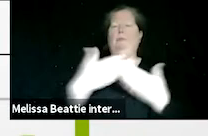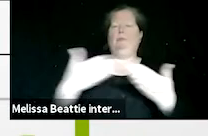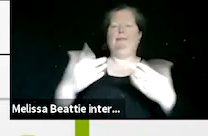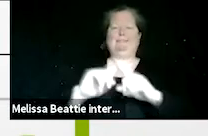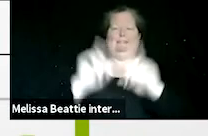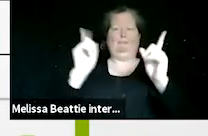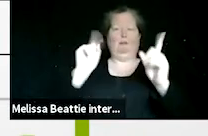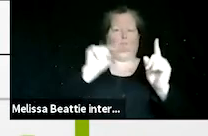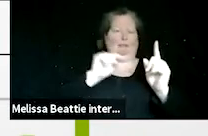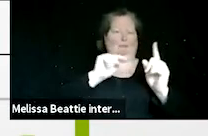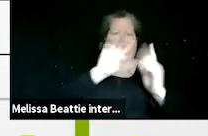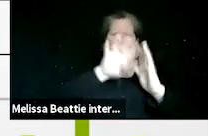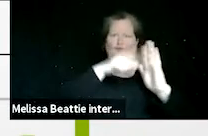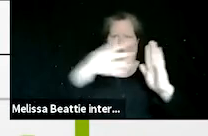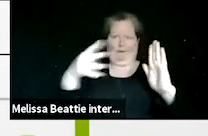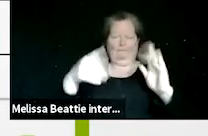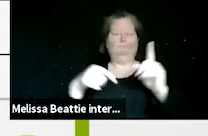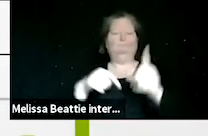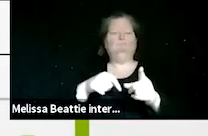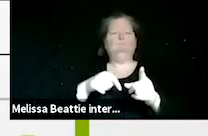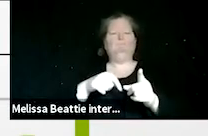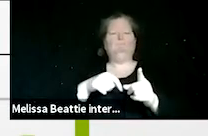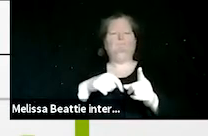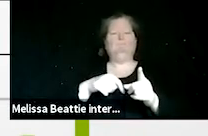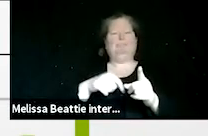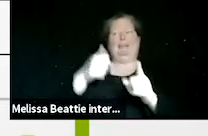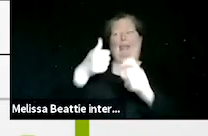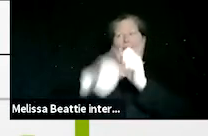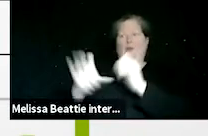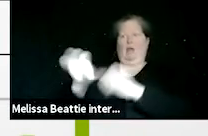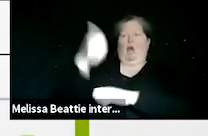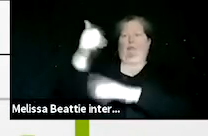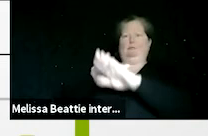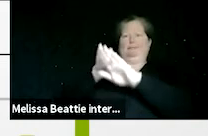every other simulated fishing that I've seen through vendors